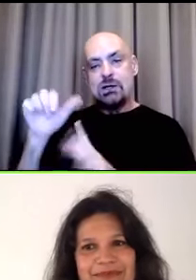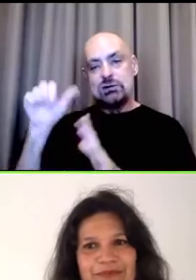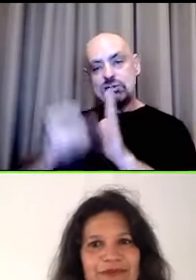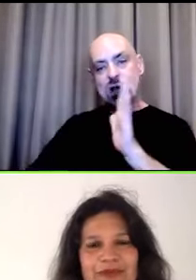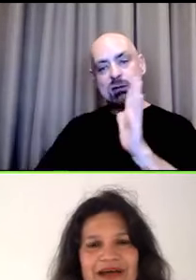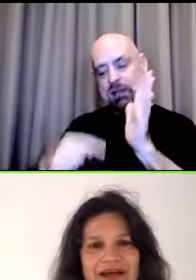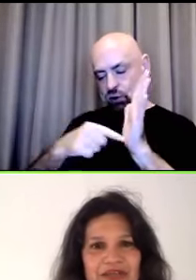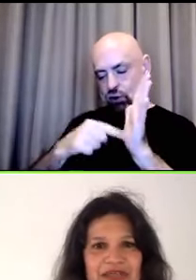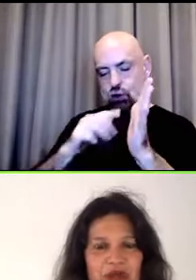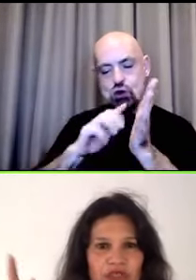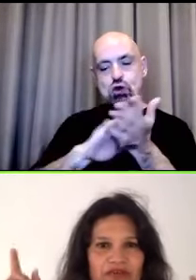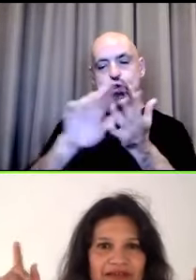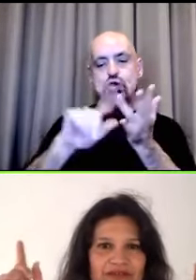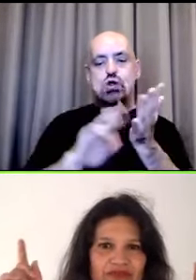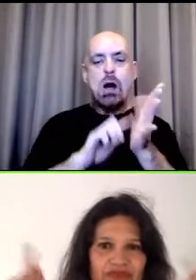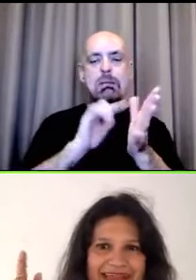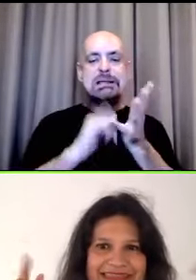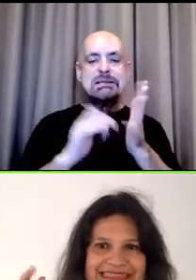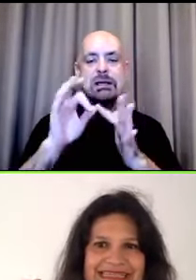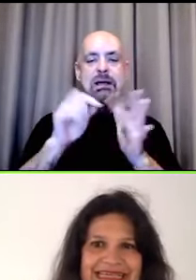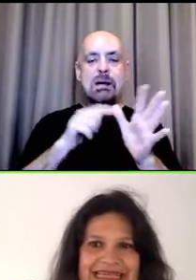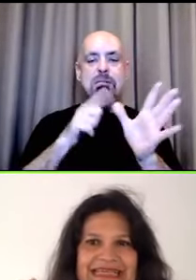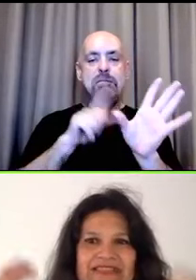in the world it's called and I discuss that